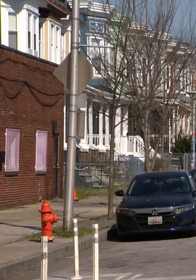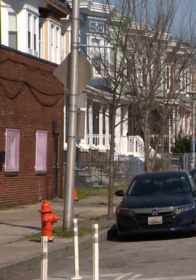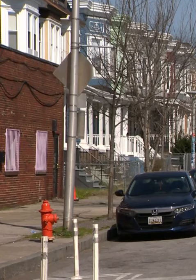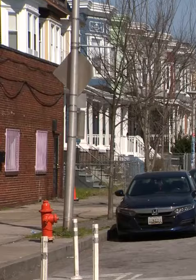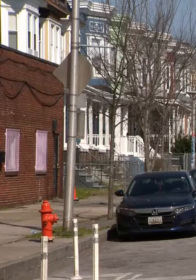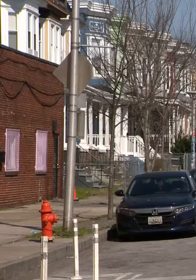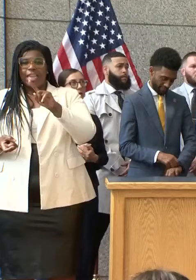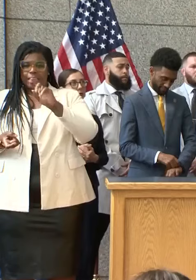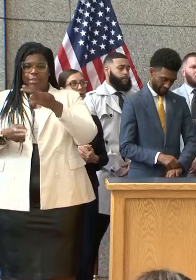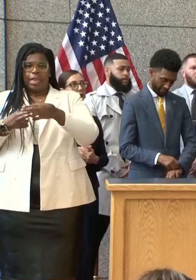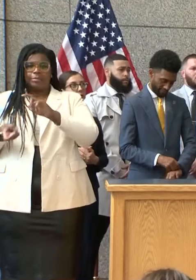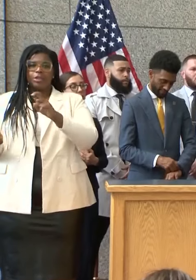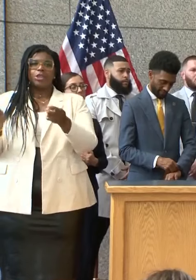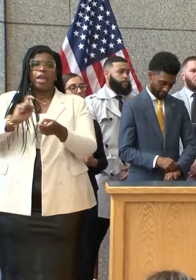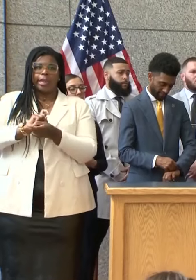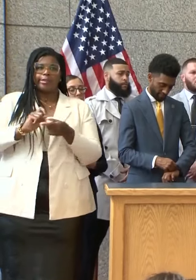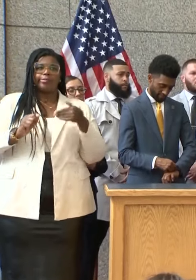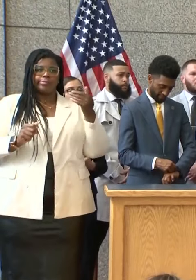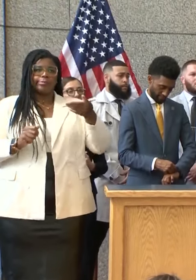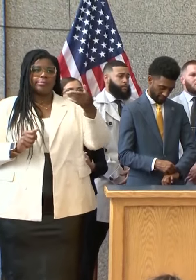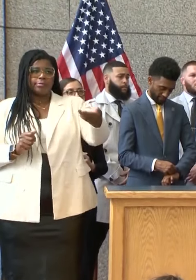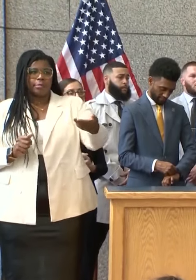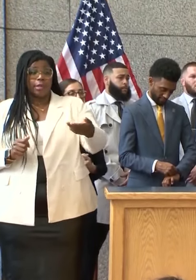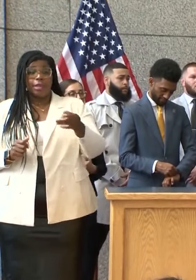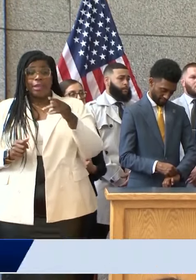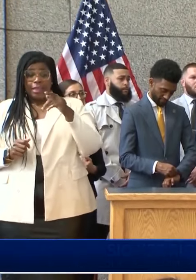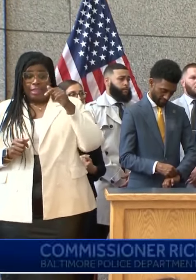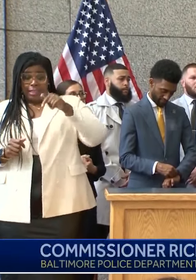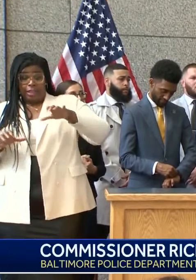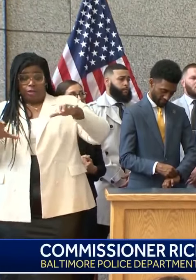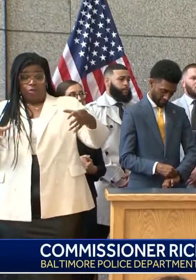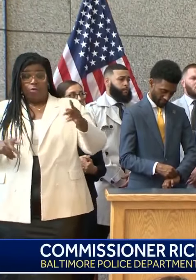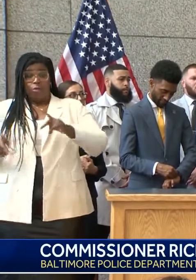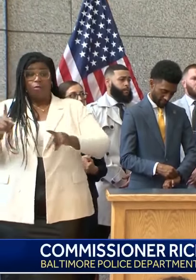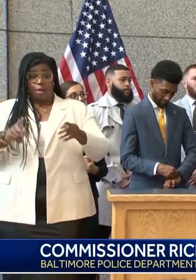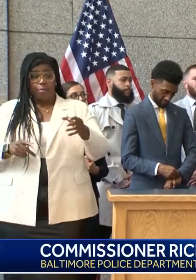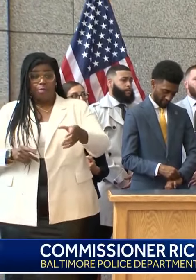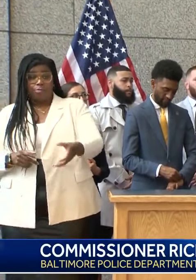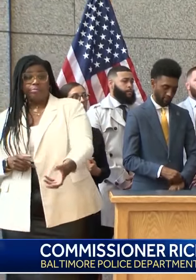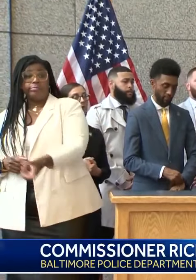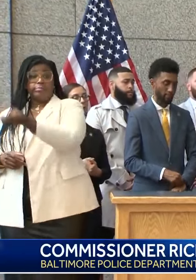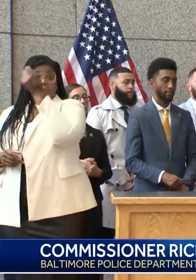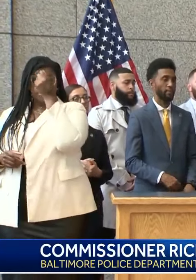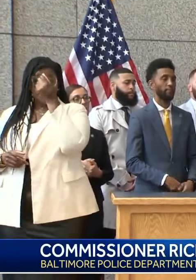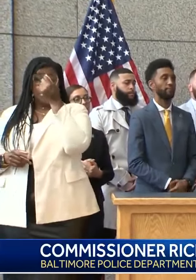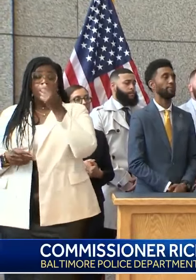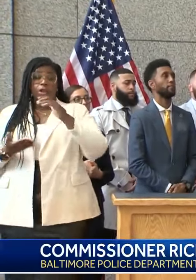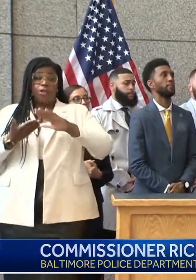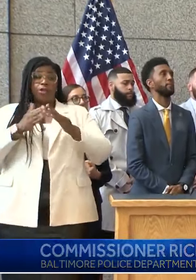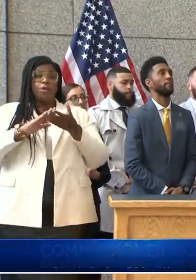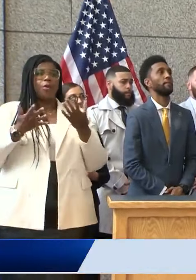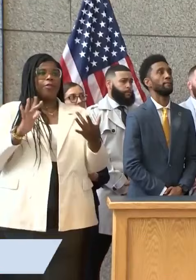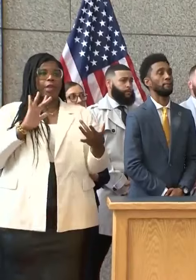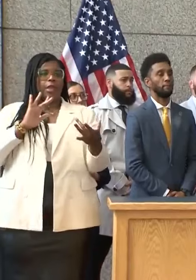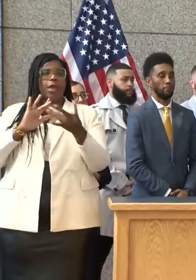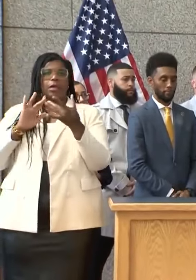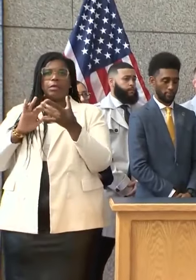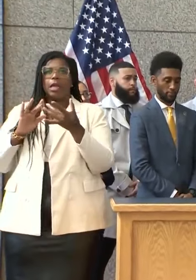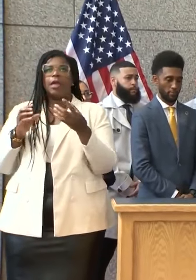THIS IS WHAT’S GOING TO HAPPEN TO YOU. THE POLICE COMMISSIONER SAYS THE ARRESTS HAVE MADE A DIFFERENCE SINCE THEY REMOVED THESE INDIVIDUALS.